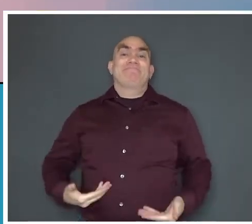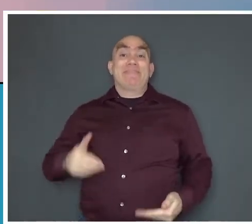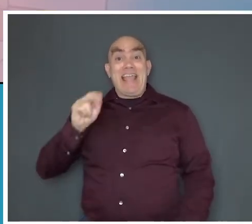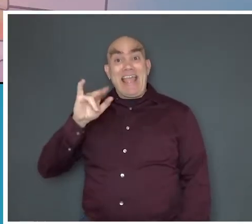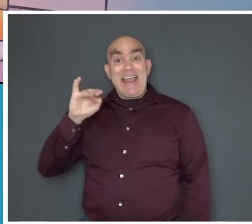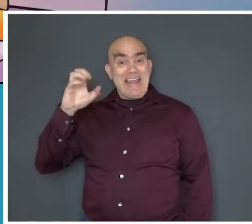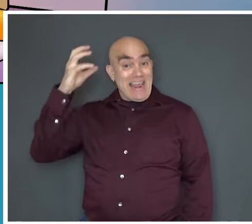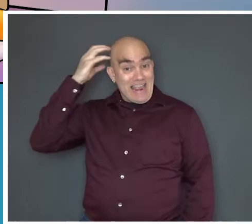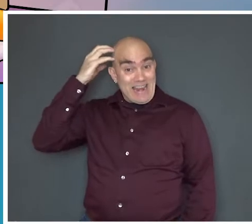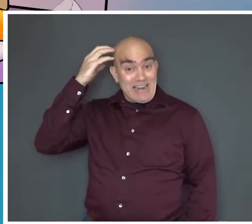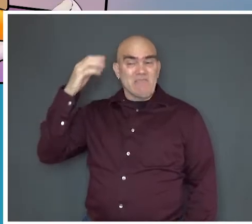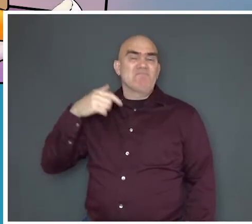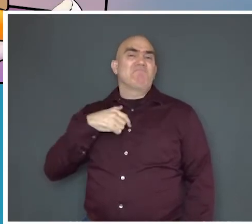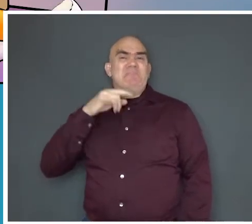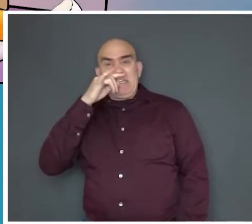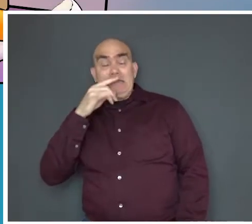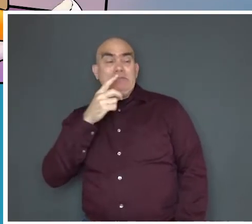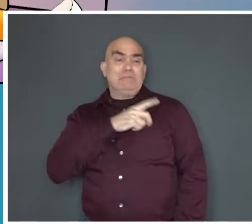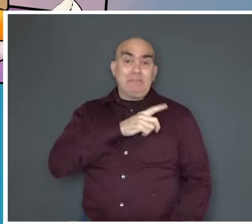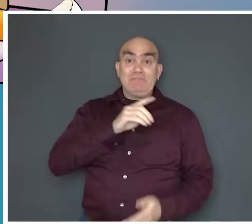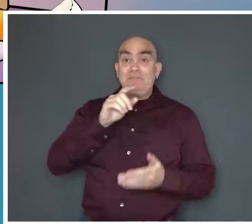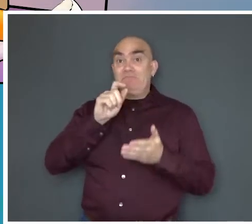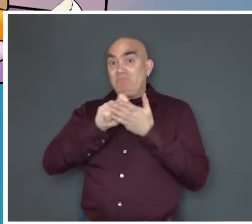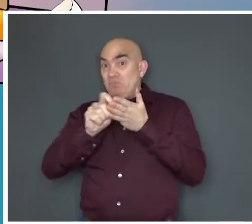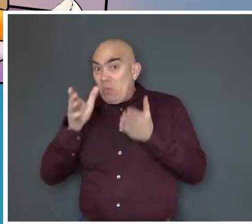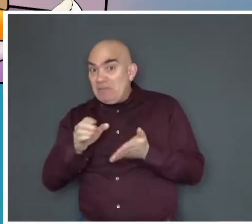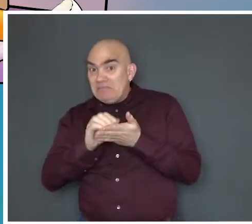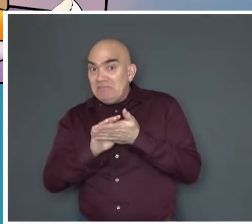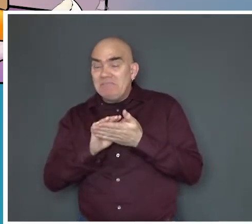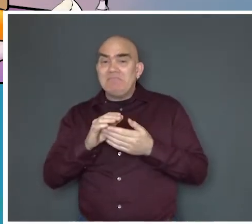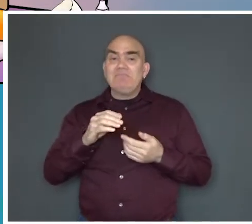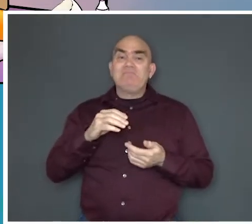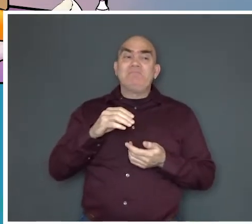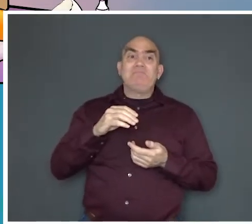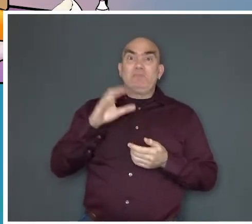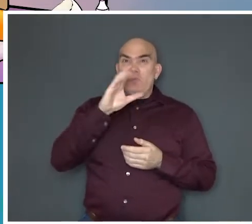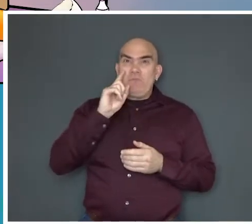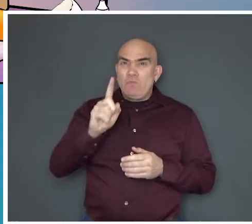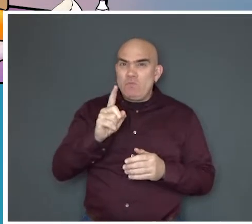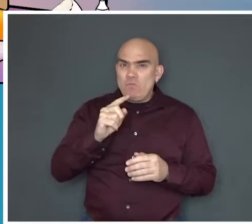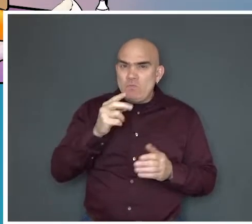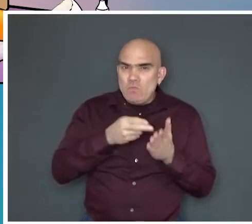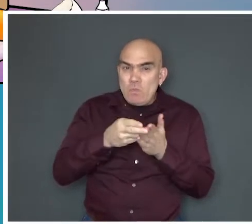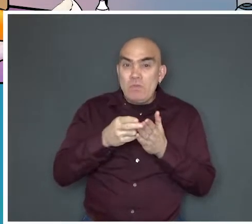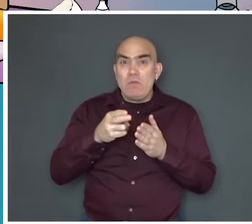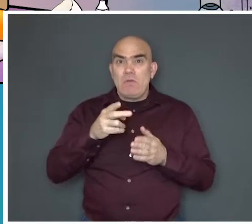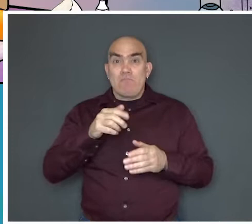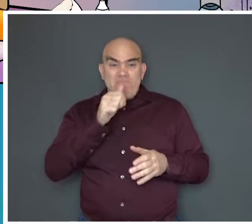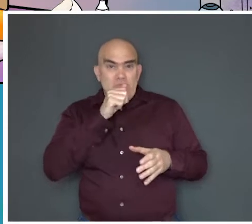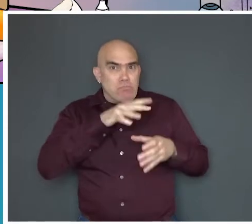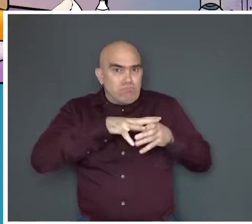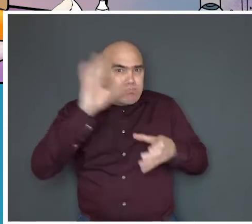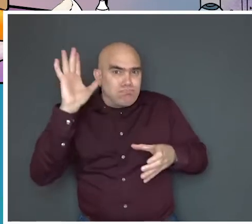I'm Annie, kid, detective, journalist. A sleuth for the truth, the uncoverer of coverups,